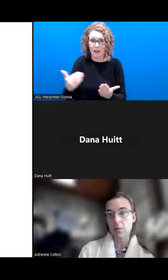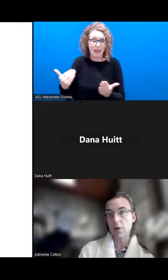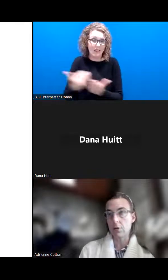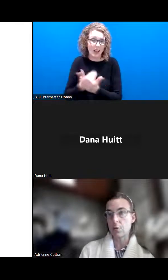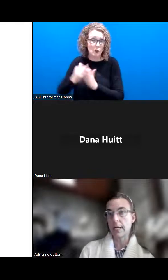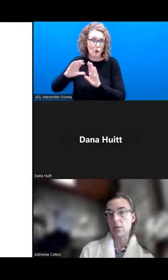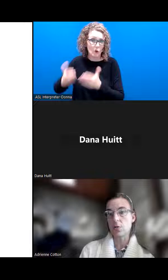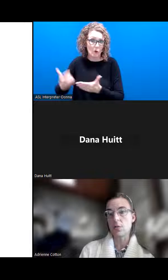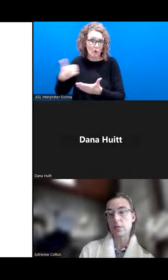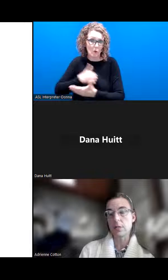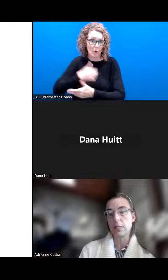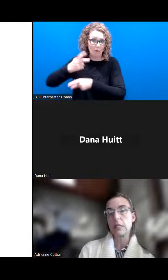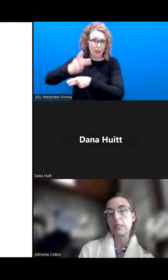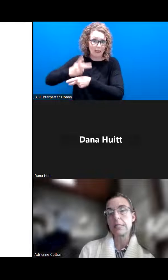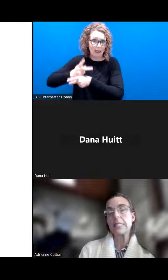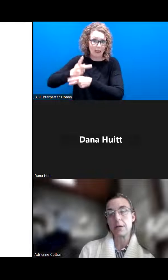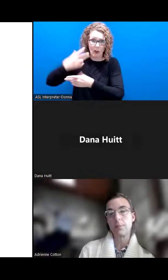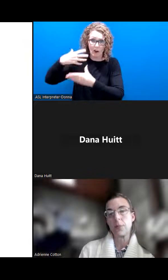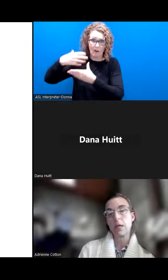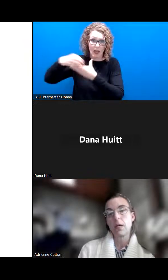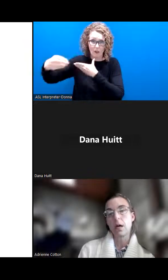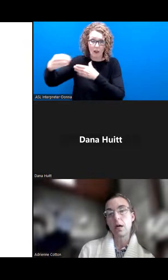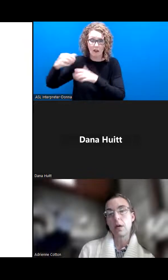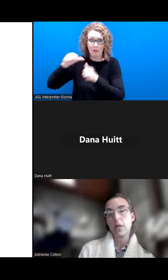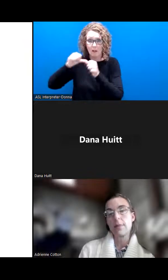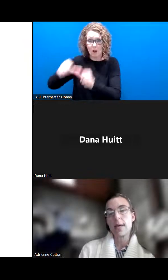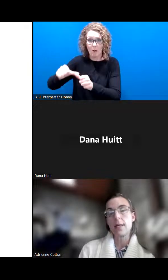Ginger, a program that is an app, is an option to our members. So